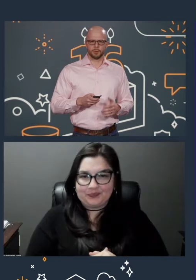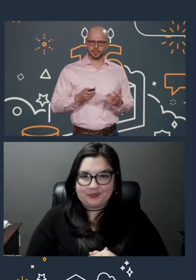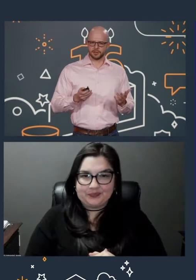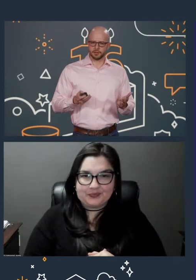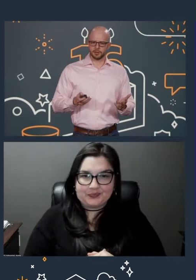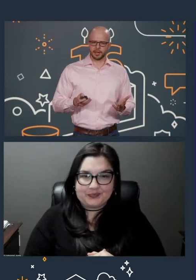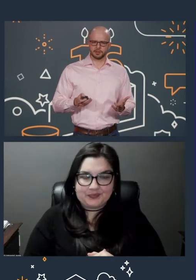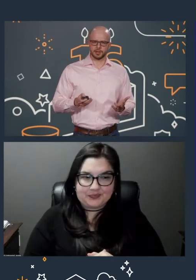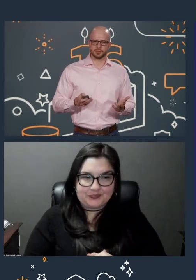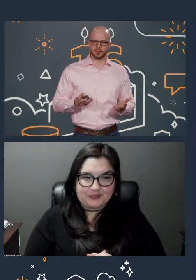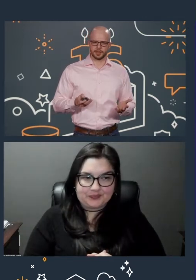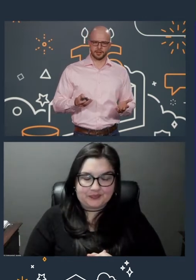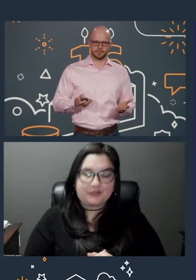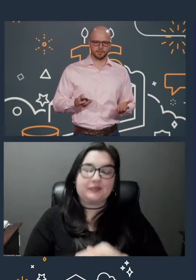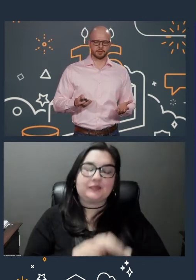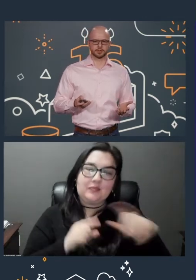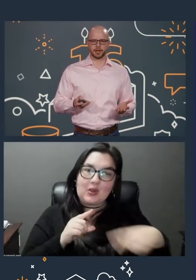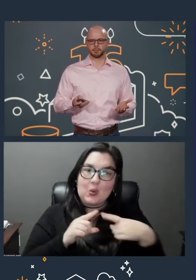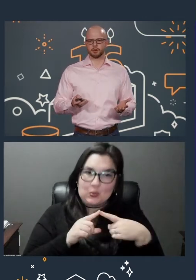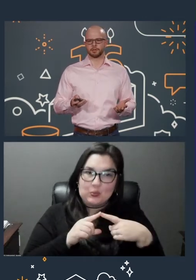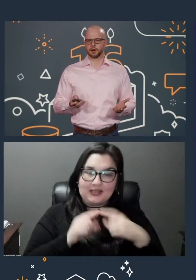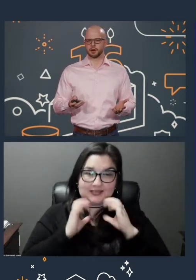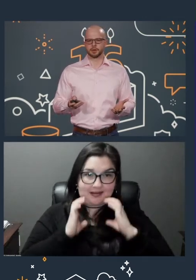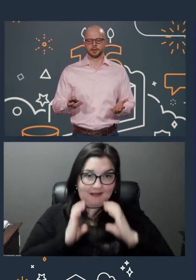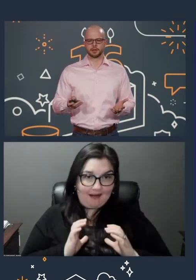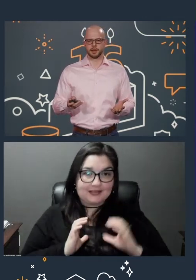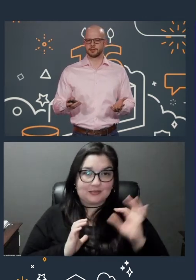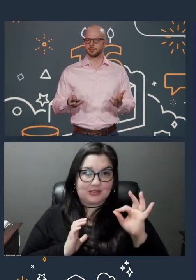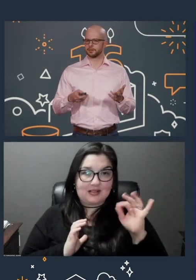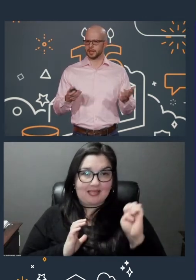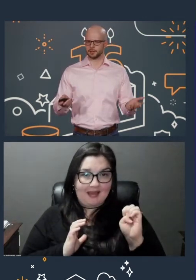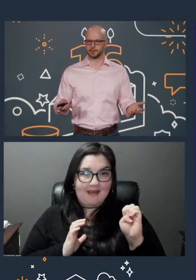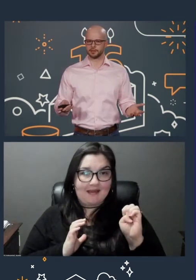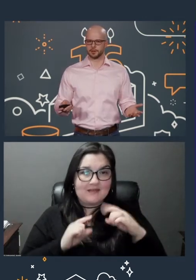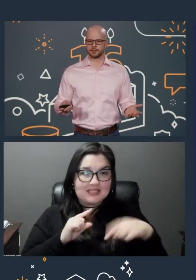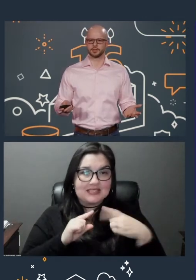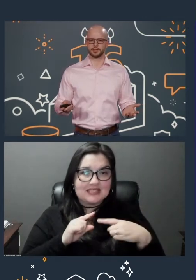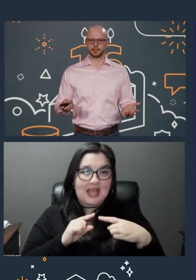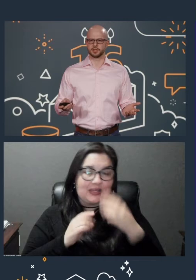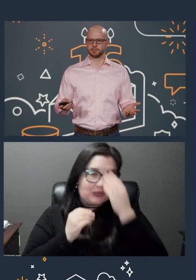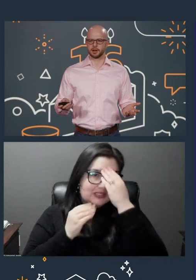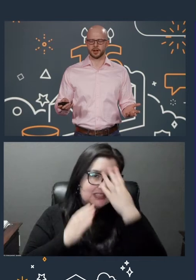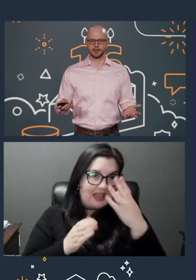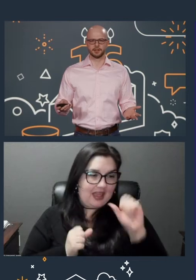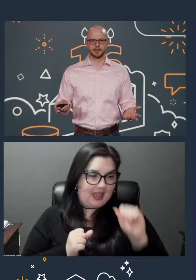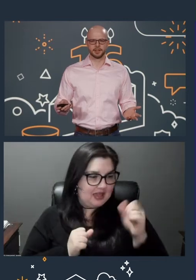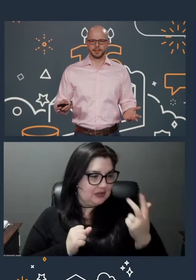When customers Lifecycle data, for example, from S3 standard to S3 Glacier Deep Archive,